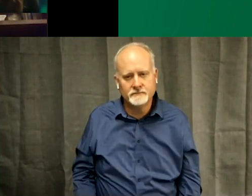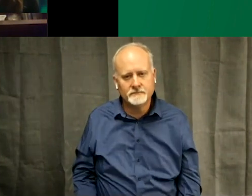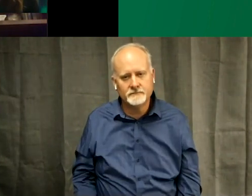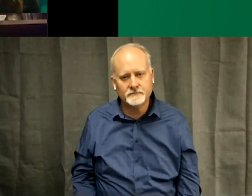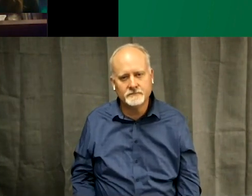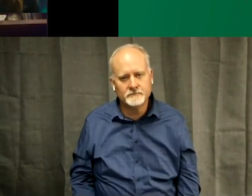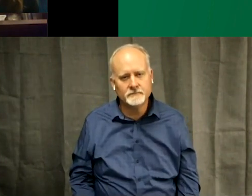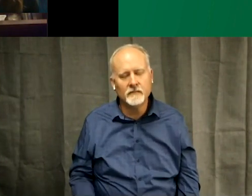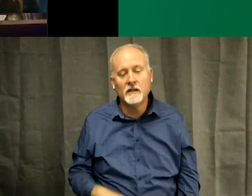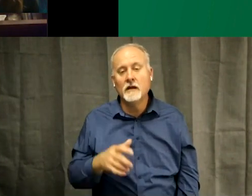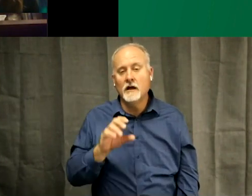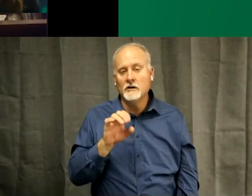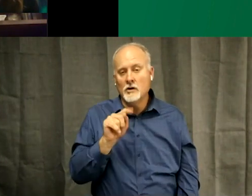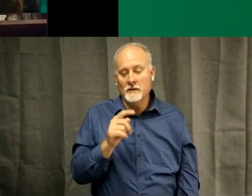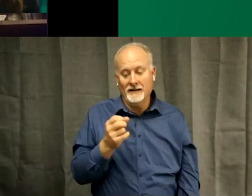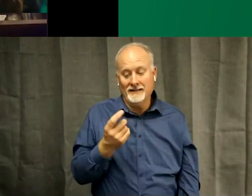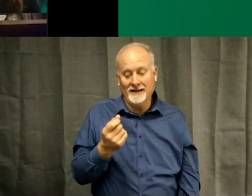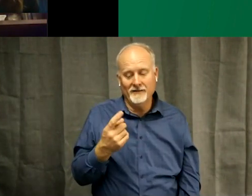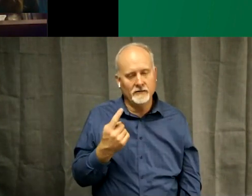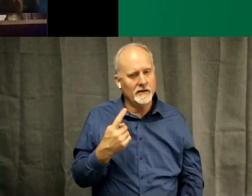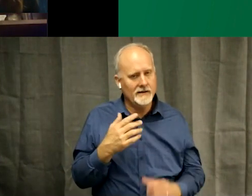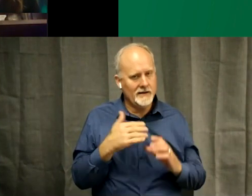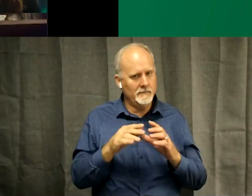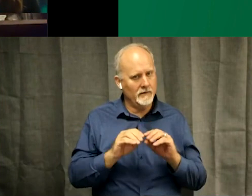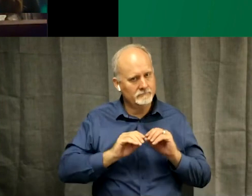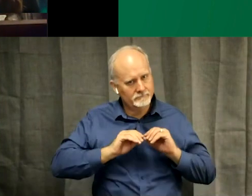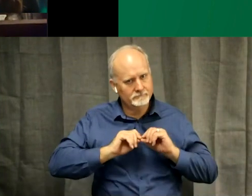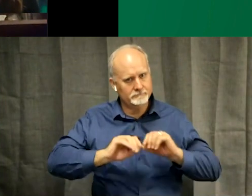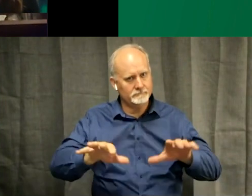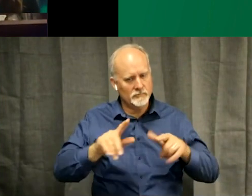so on october 11th there was an email that was sent out to all faculty and staff